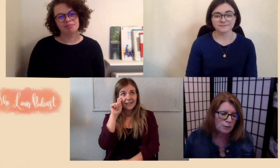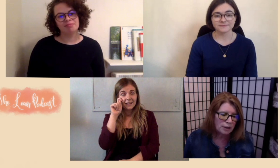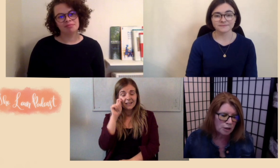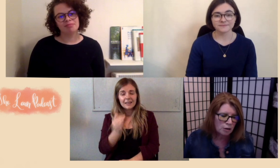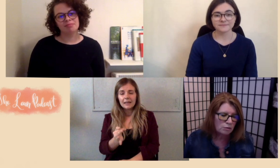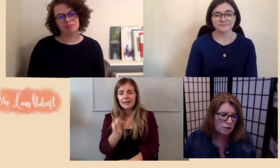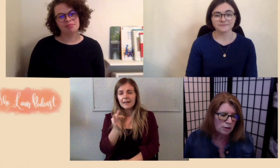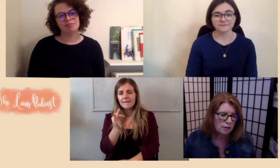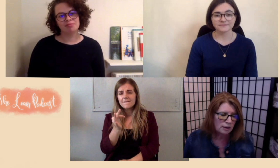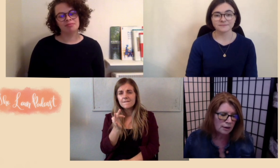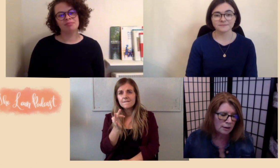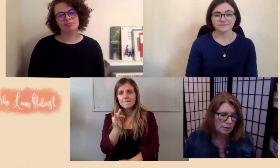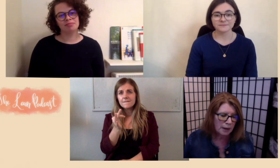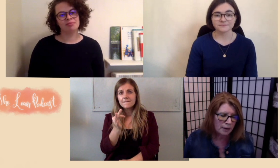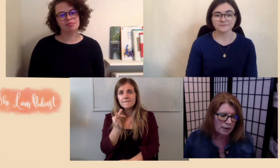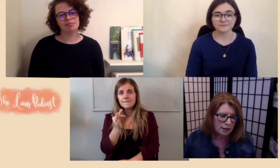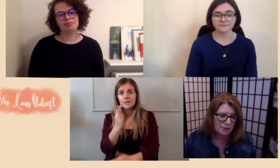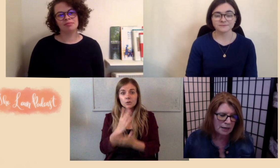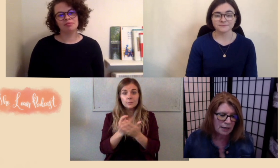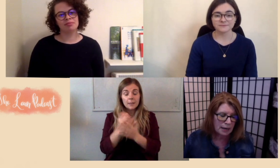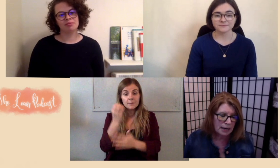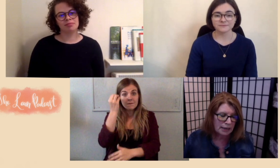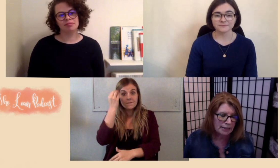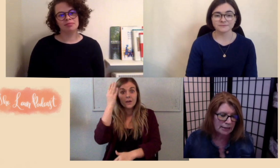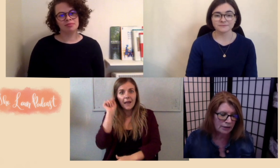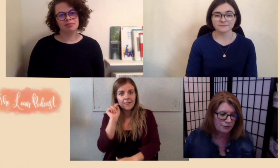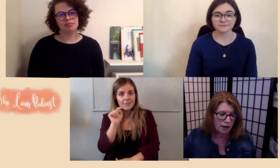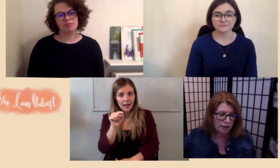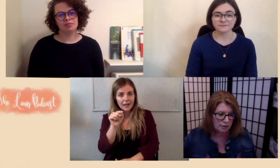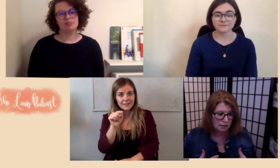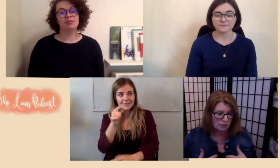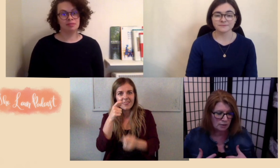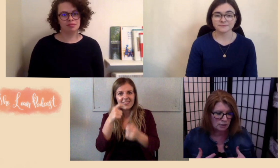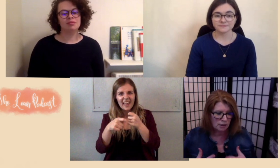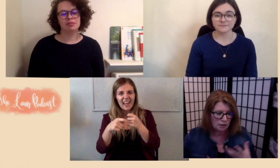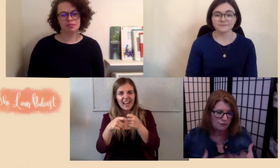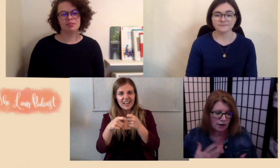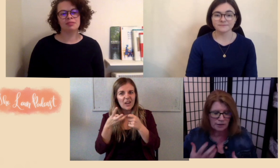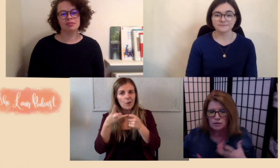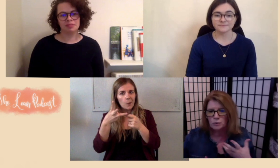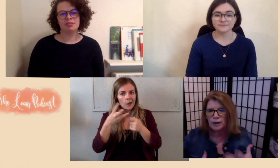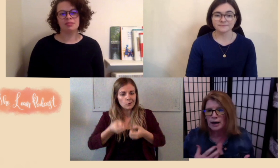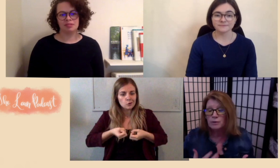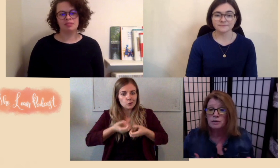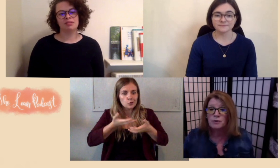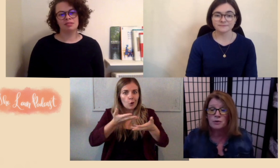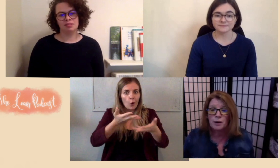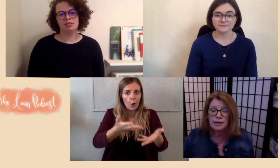it finds its way out in other ways, that we are not prepared for, not ready for,